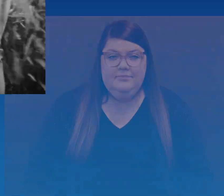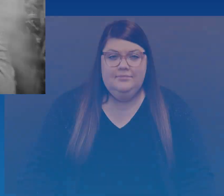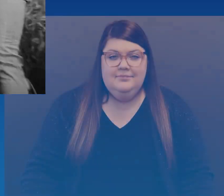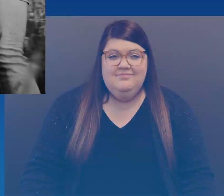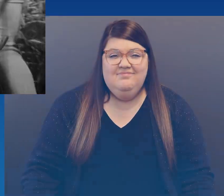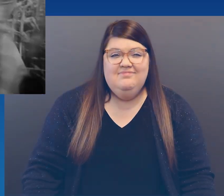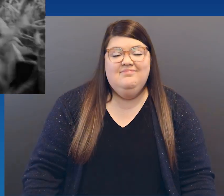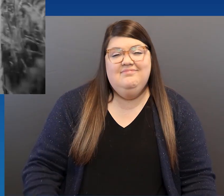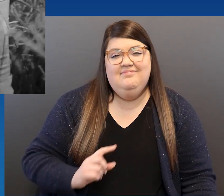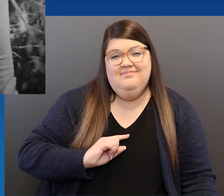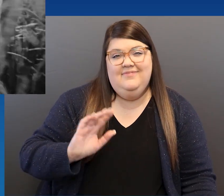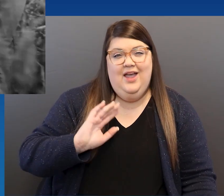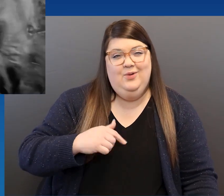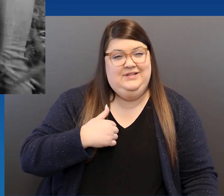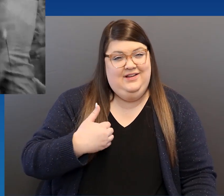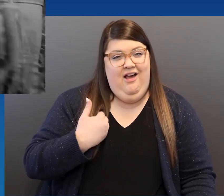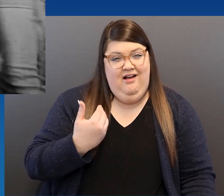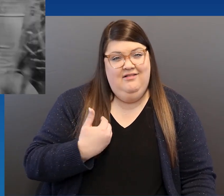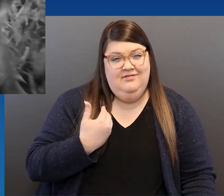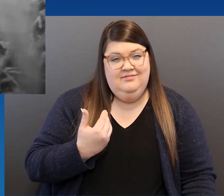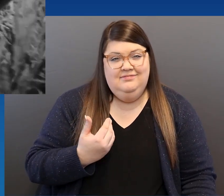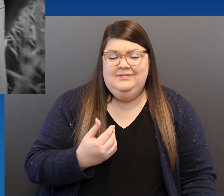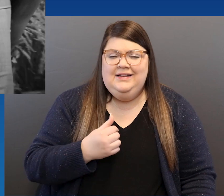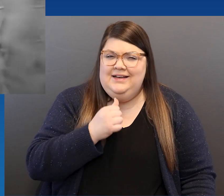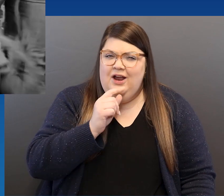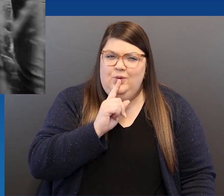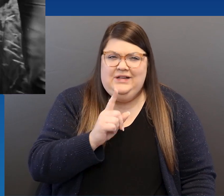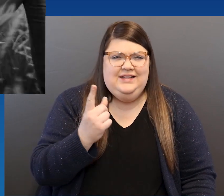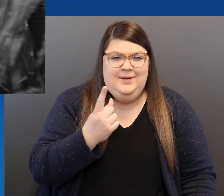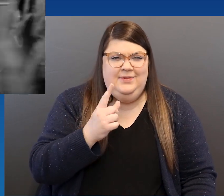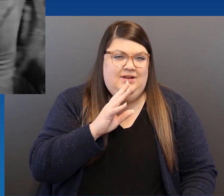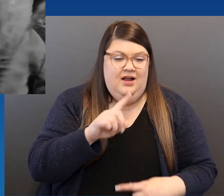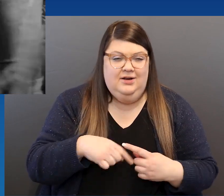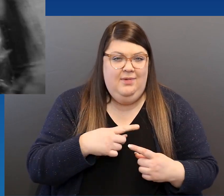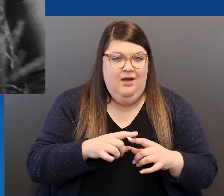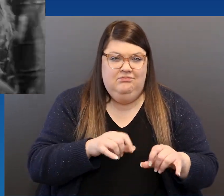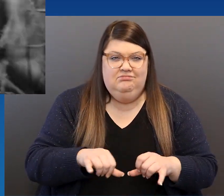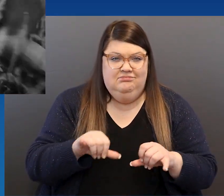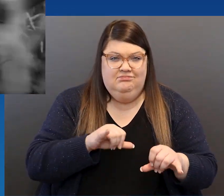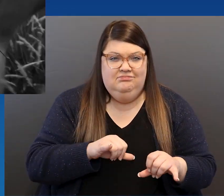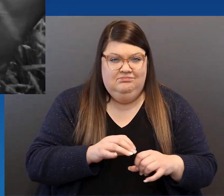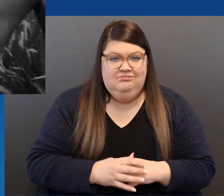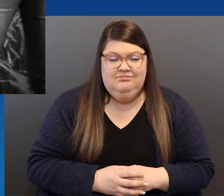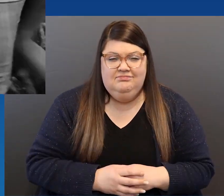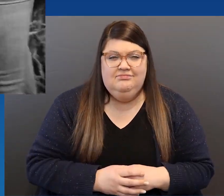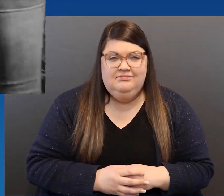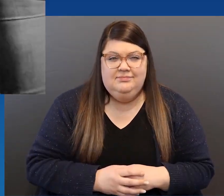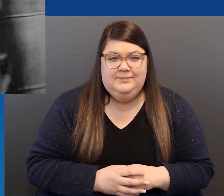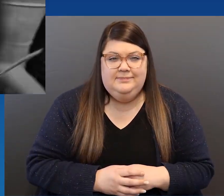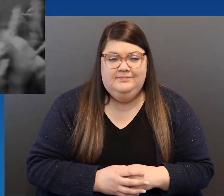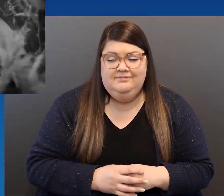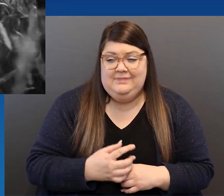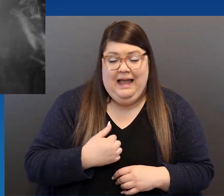I was young. It's not really something that's talked about or it's common. I didn't know.